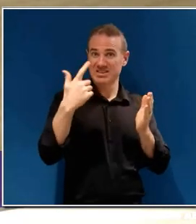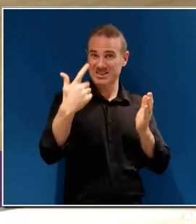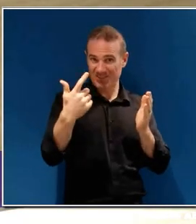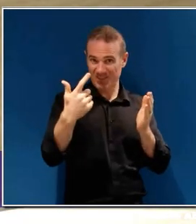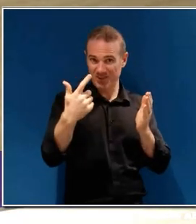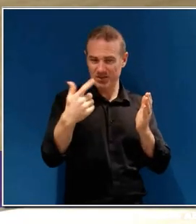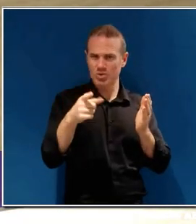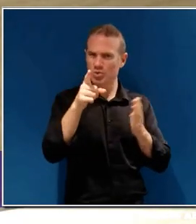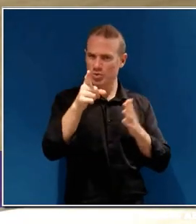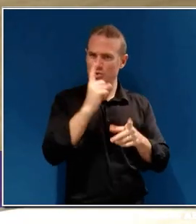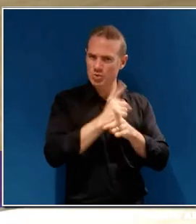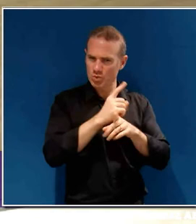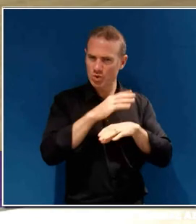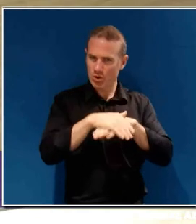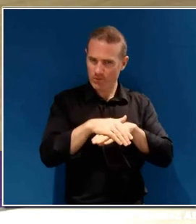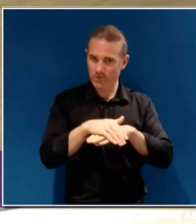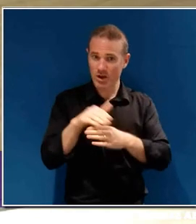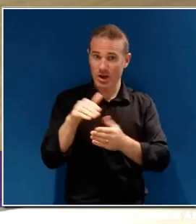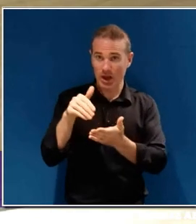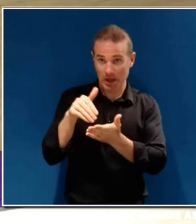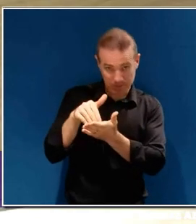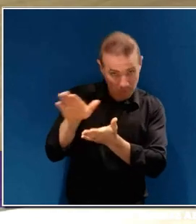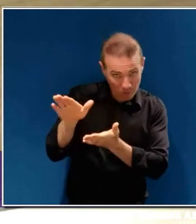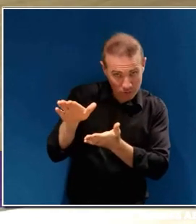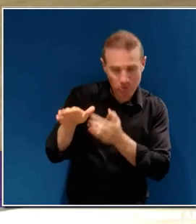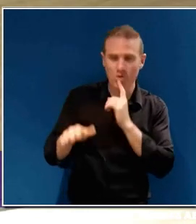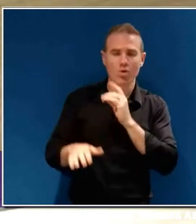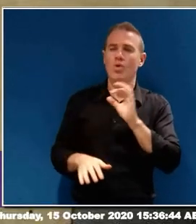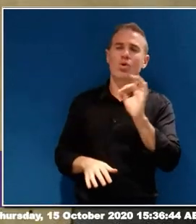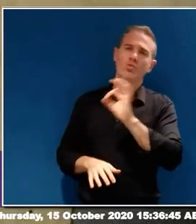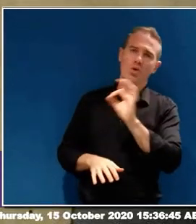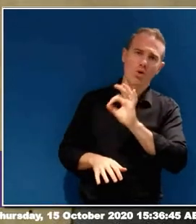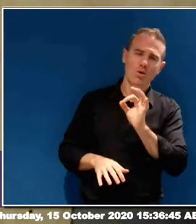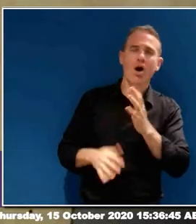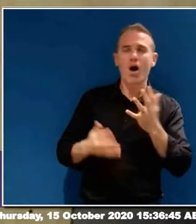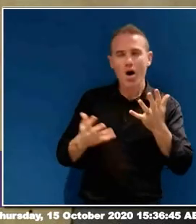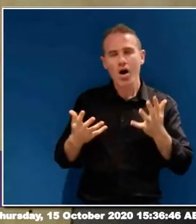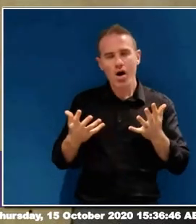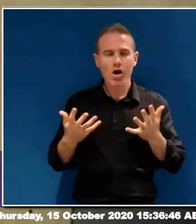Not at all? Well, I mean, that as well. I'm trying to get the full raft.